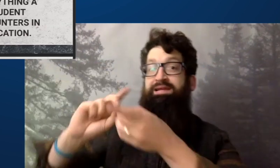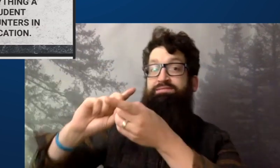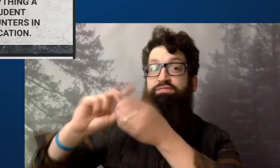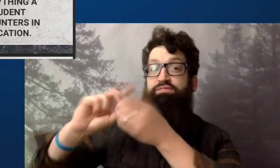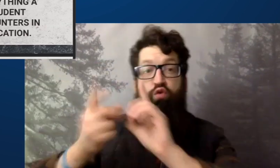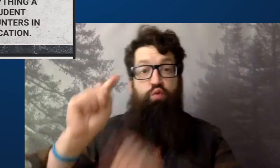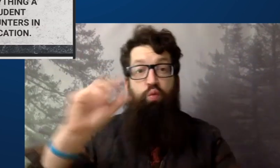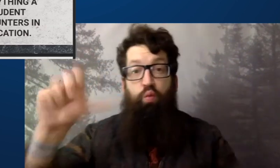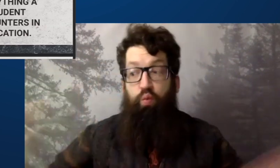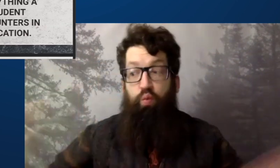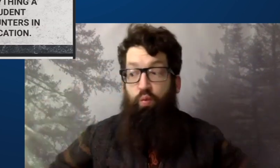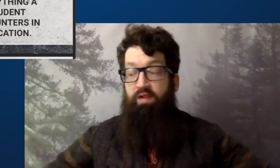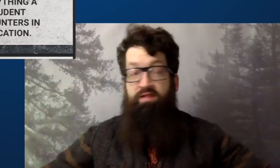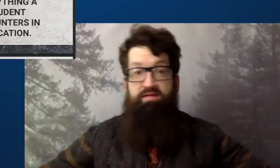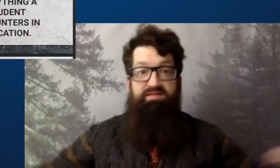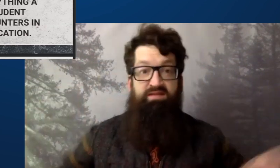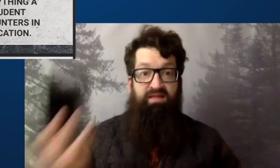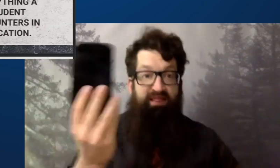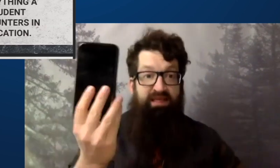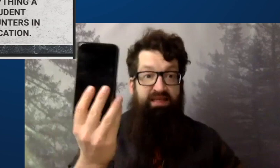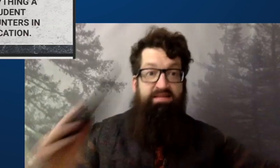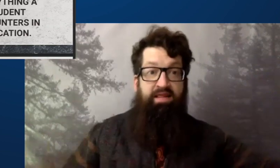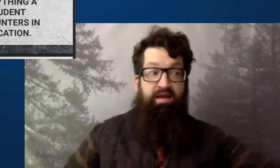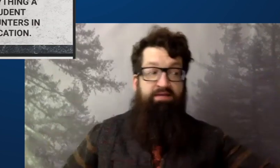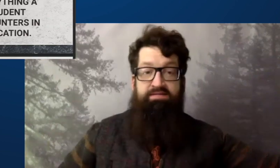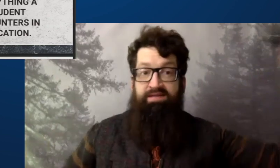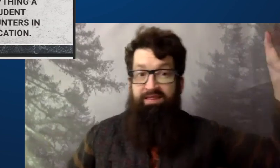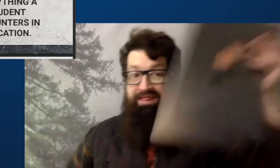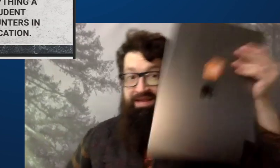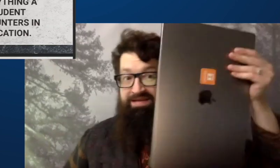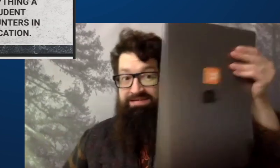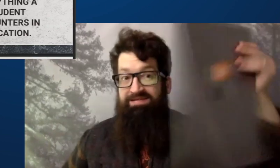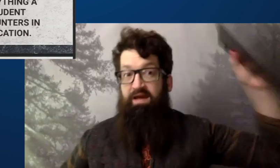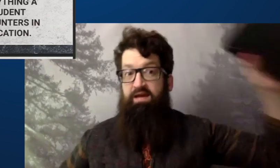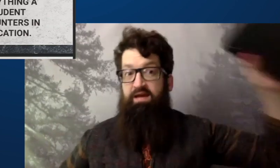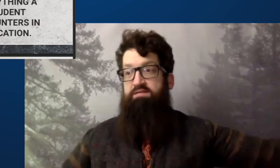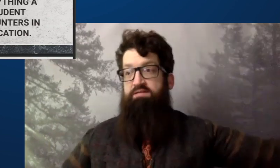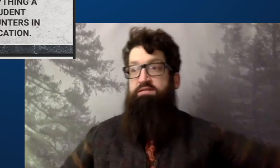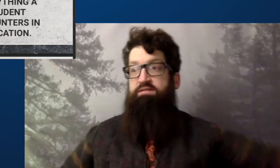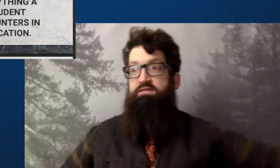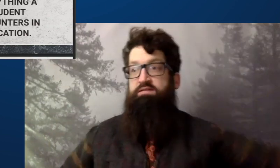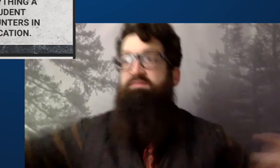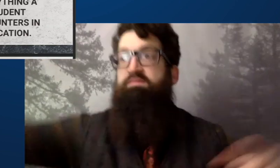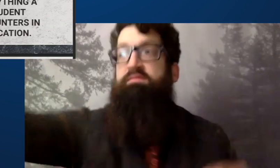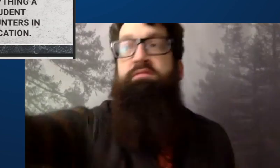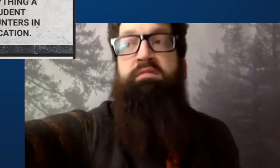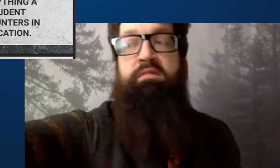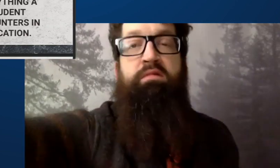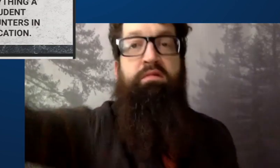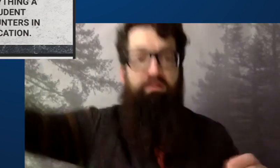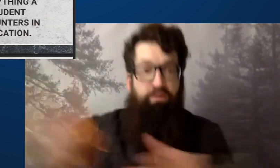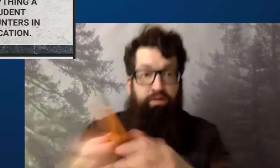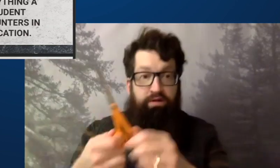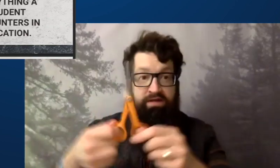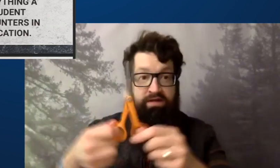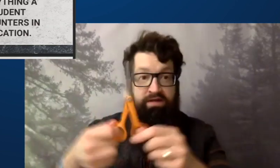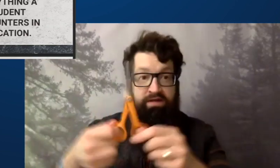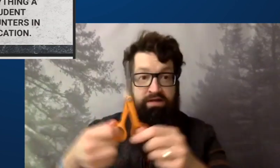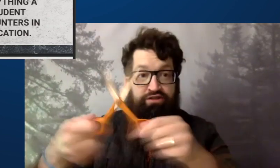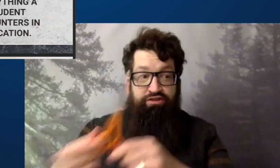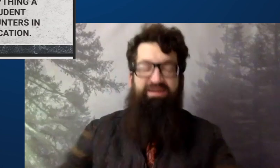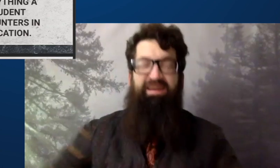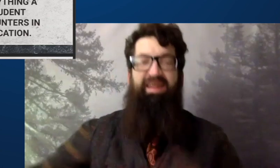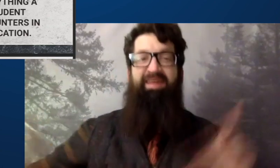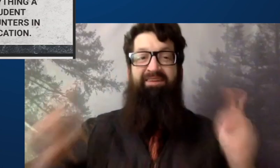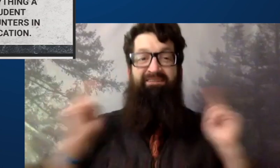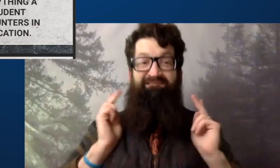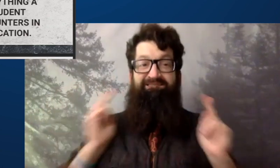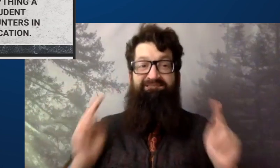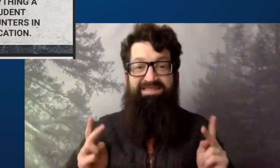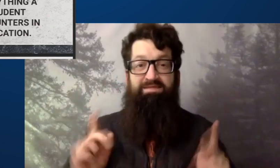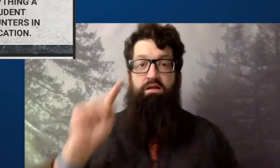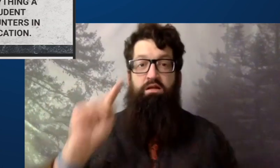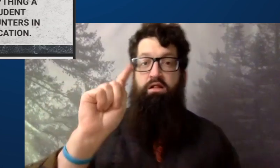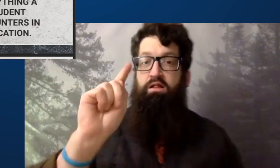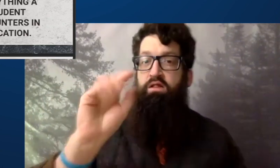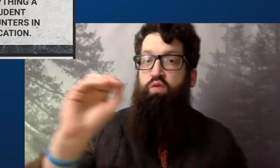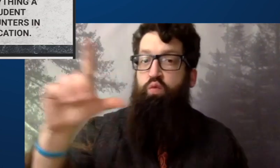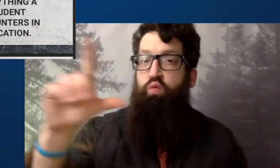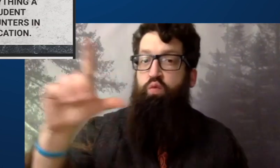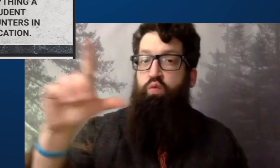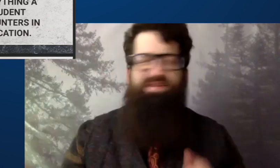apps and digital tools, things such as our smartphones, laptops, even scissors.